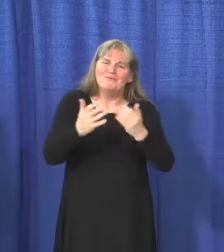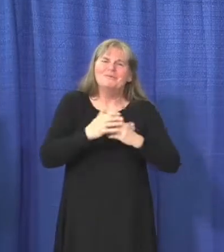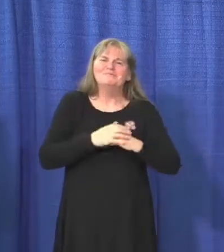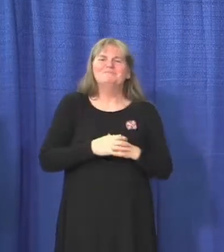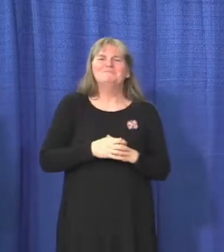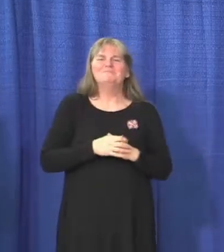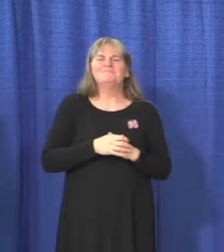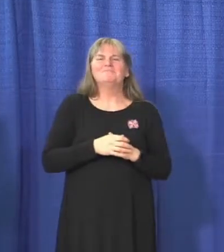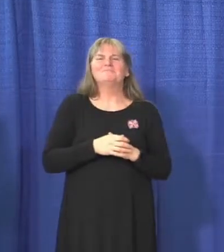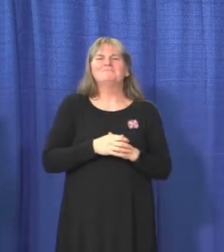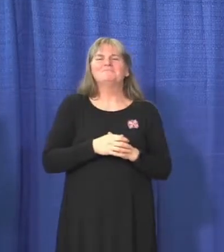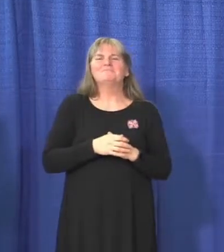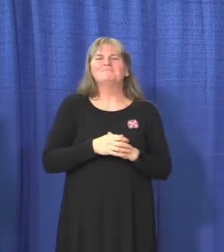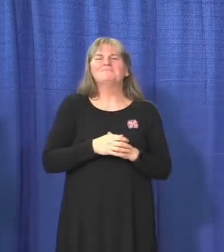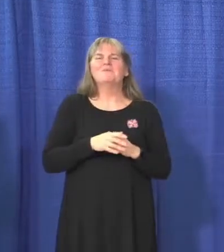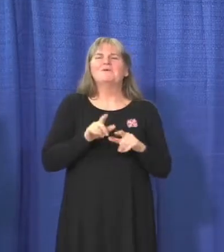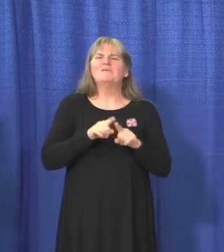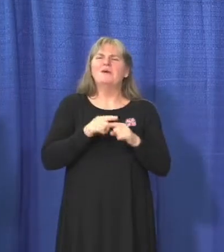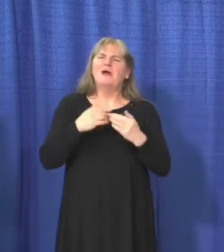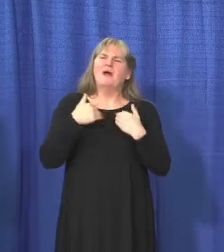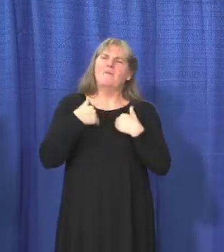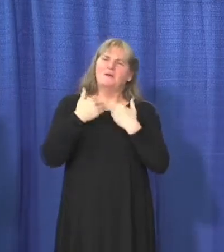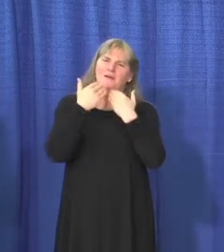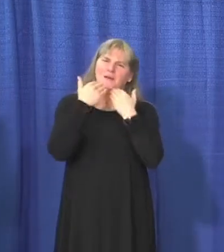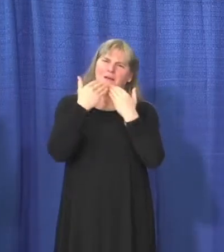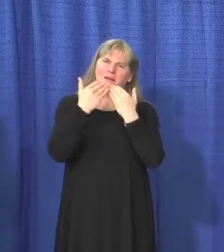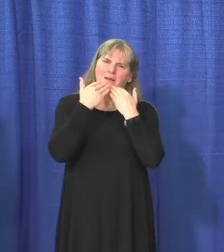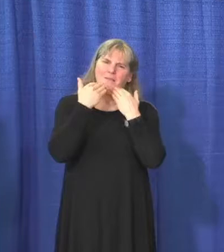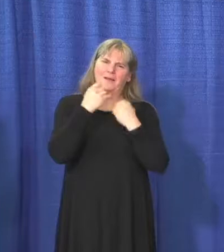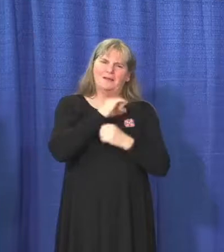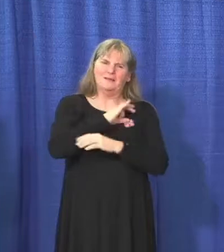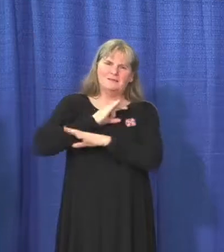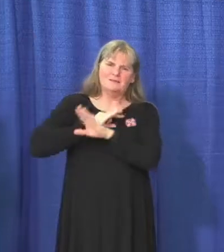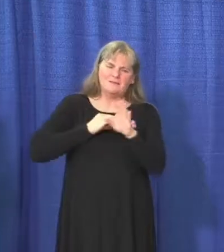thank the staff at economic develop and an tourism and